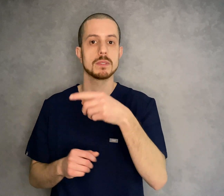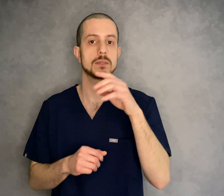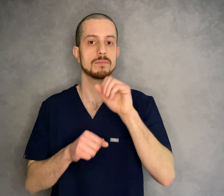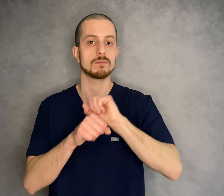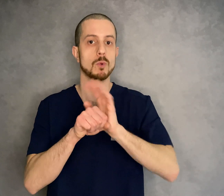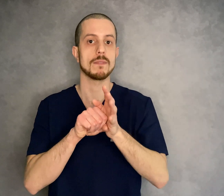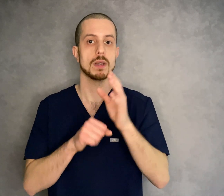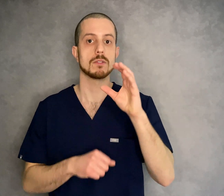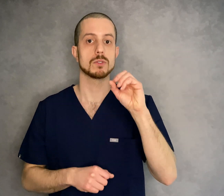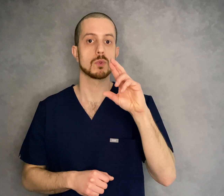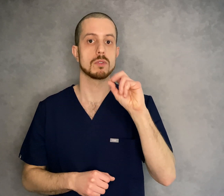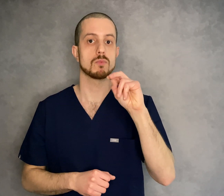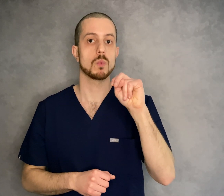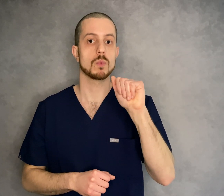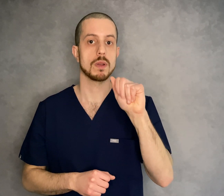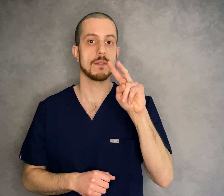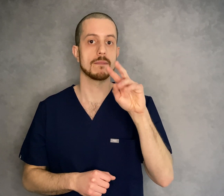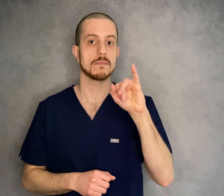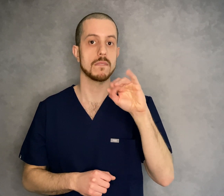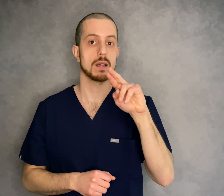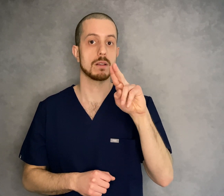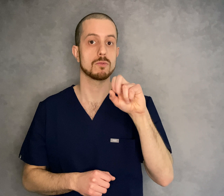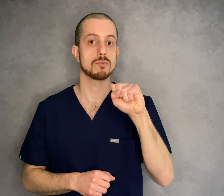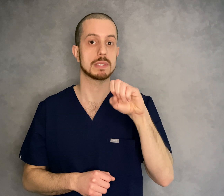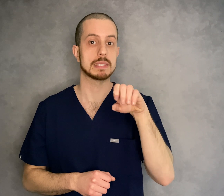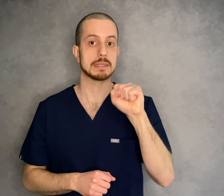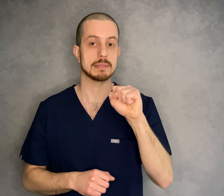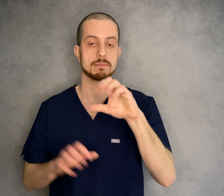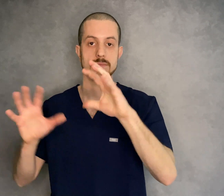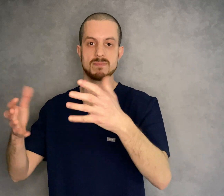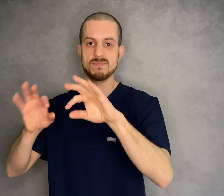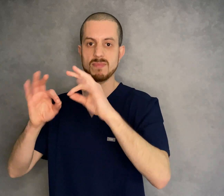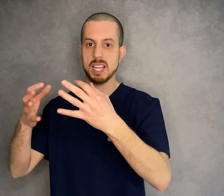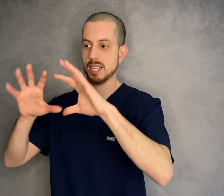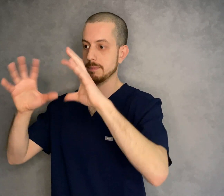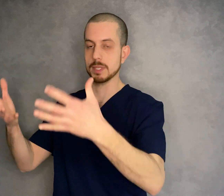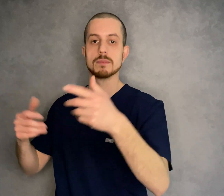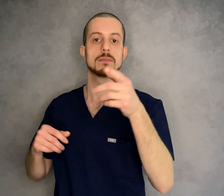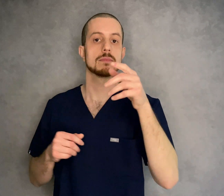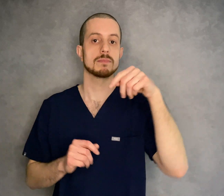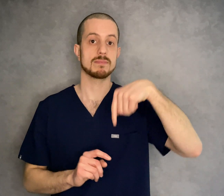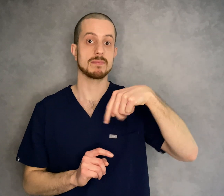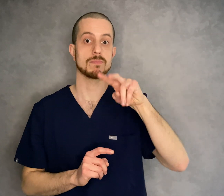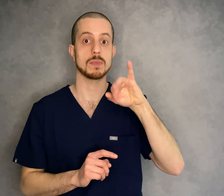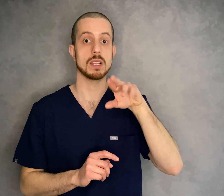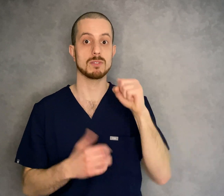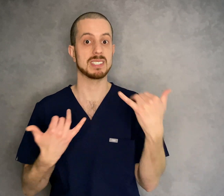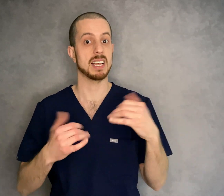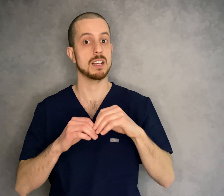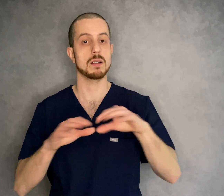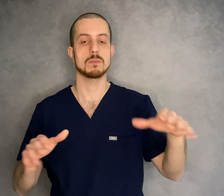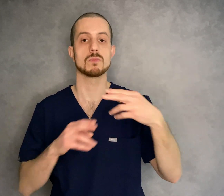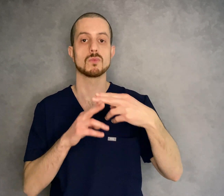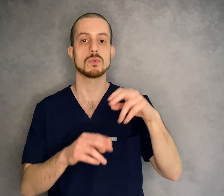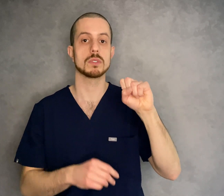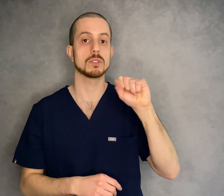the coronaviruses. That's a family of viruses. This virus that is responsible for the current pandemic